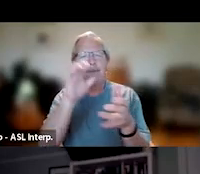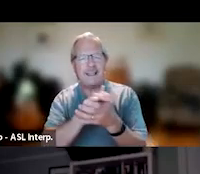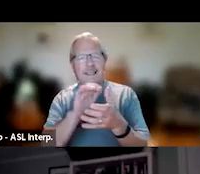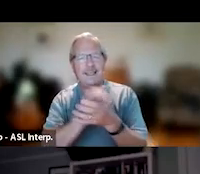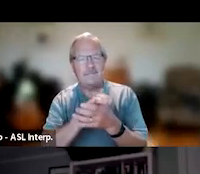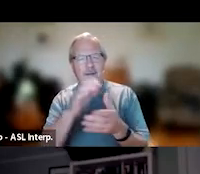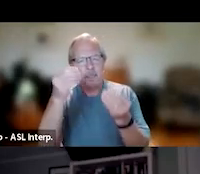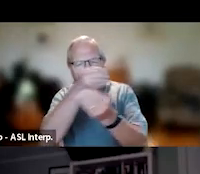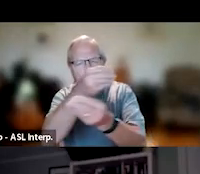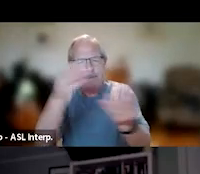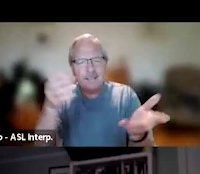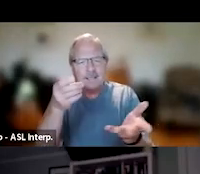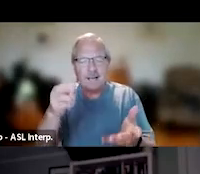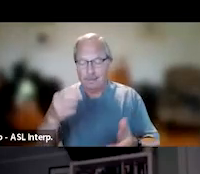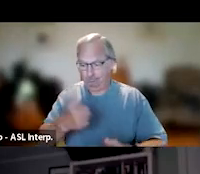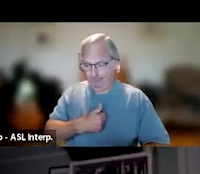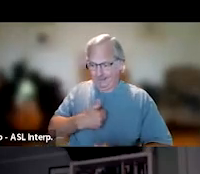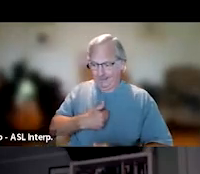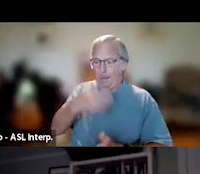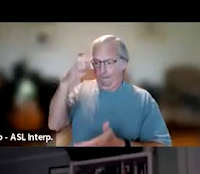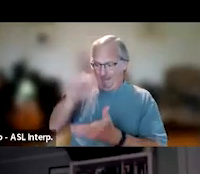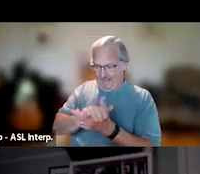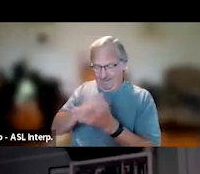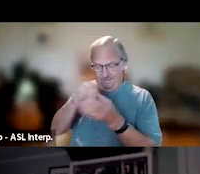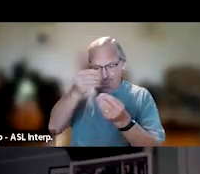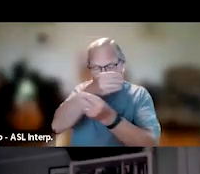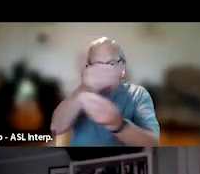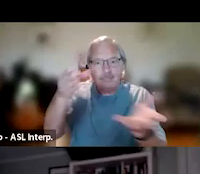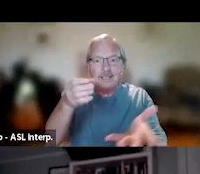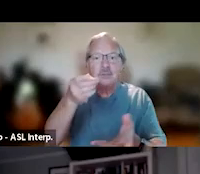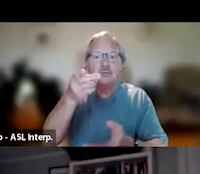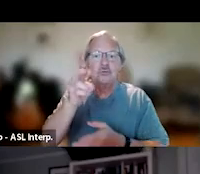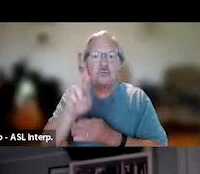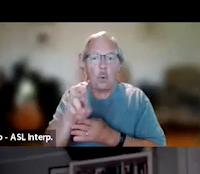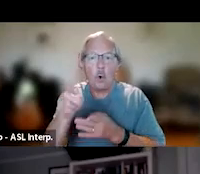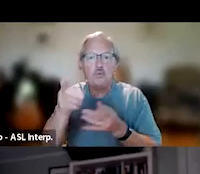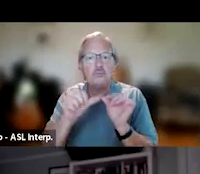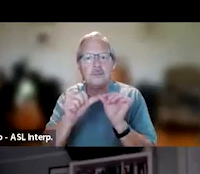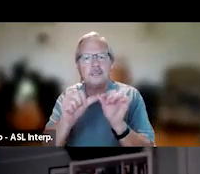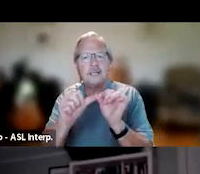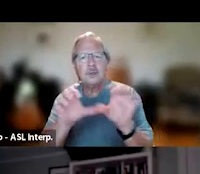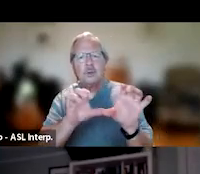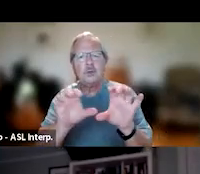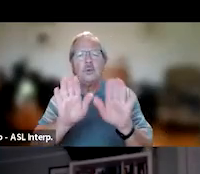I still believe in the message of SOAR and you can continue to do great work and change lives.